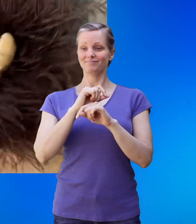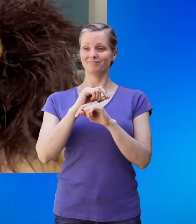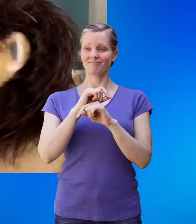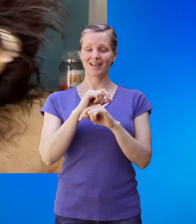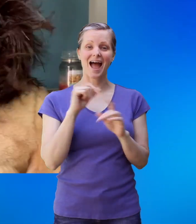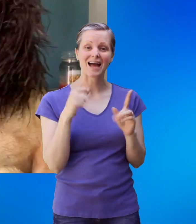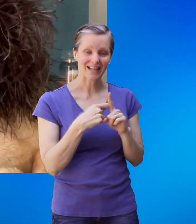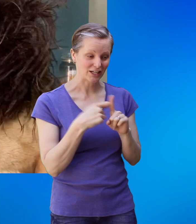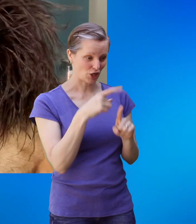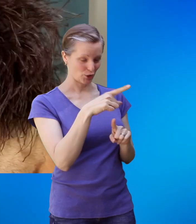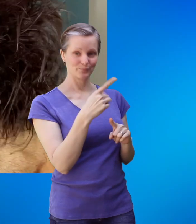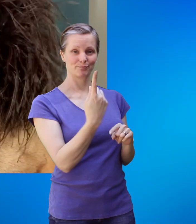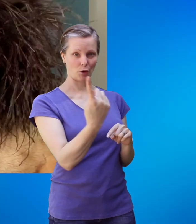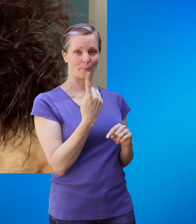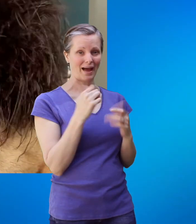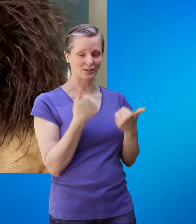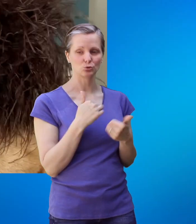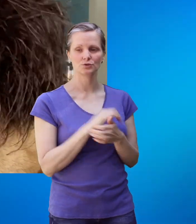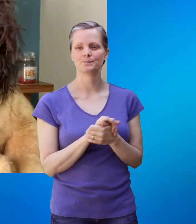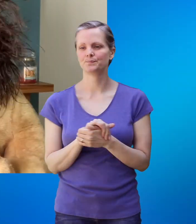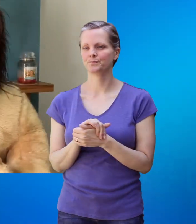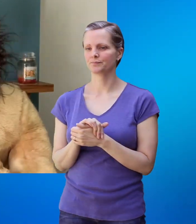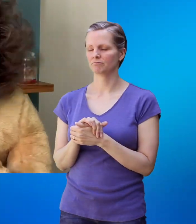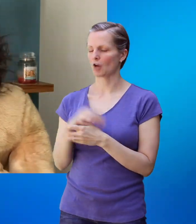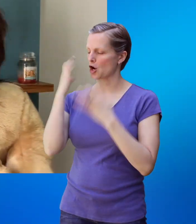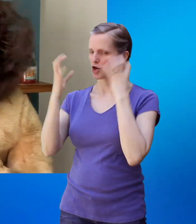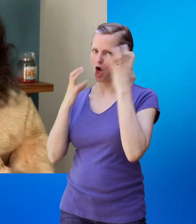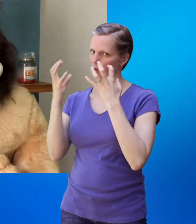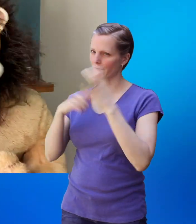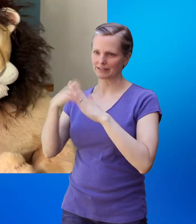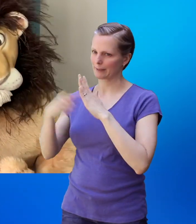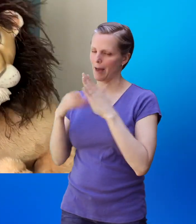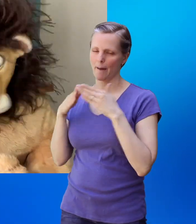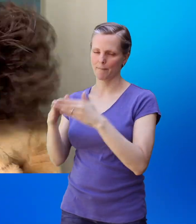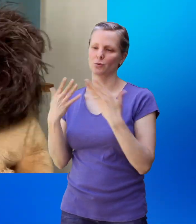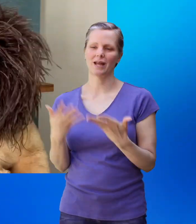you back with us. You're not worried about the boat anymore. I quite quite